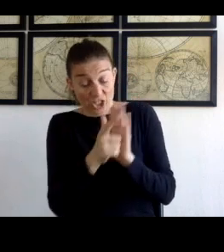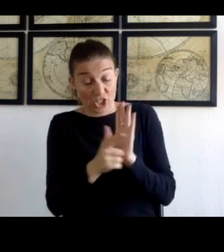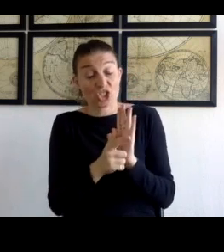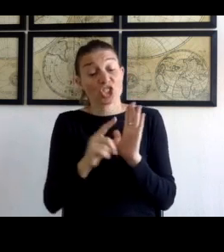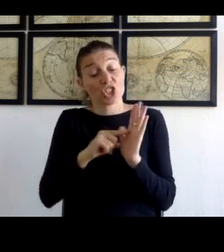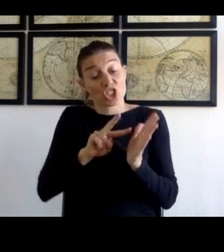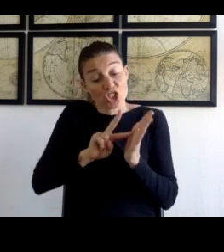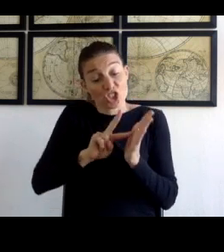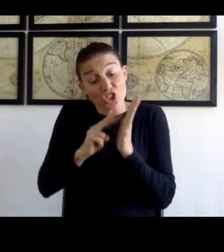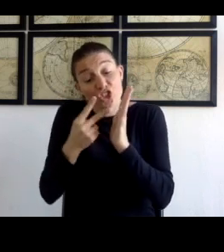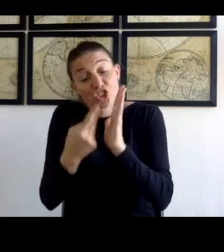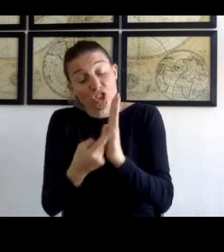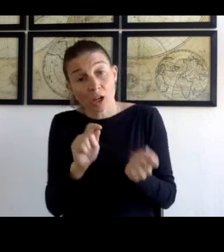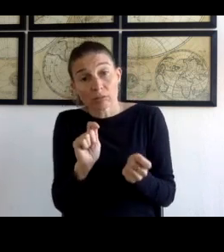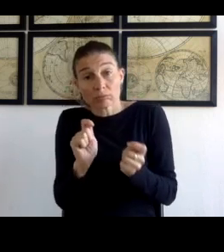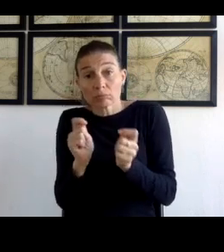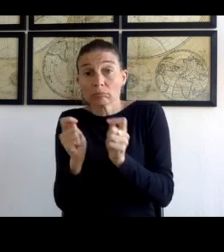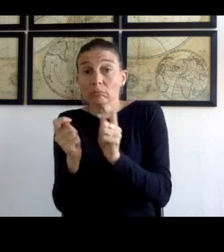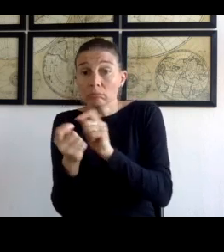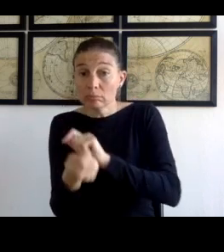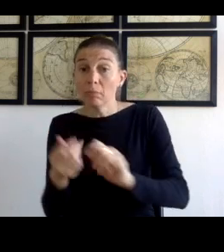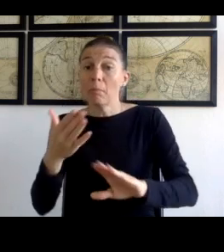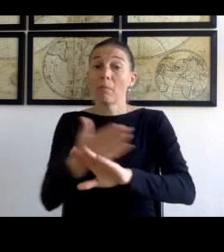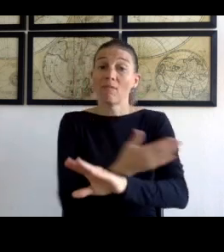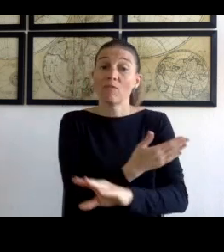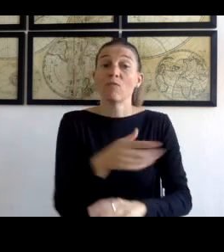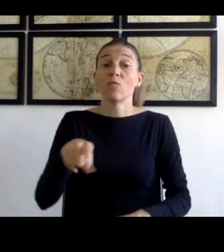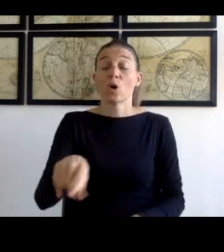before the 21st of December of this year.